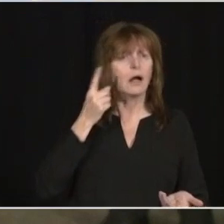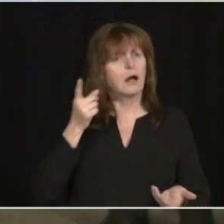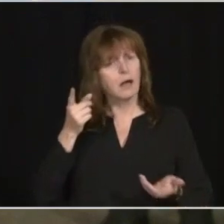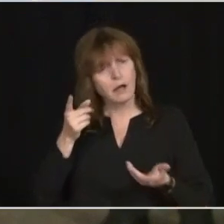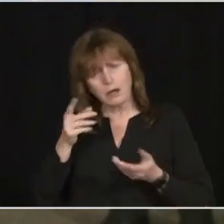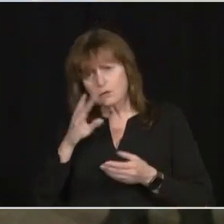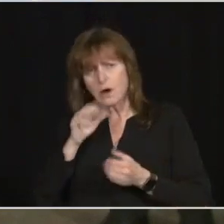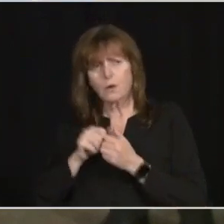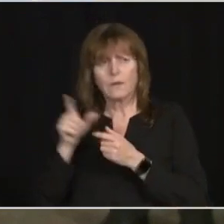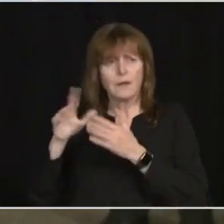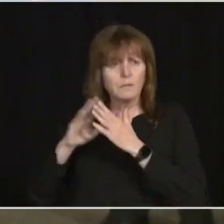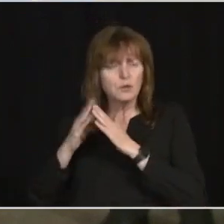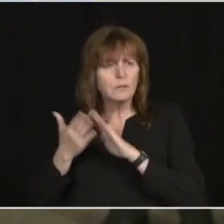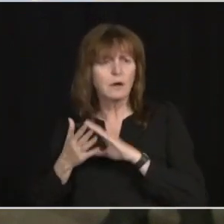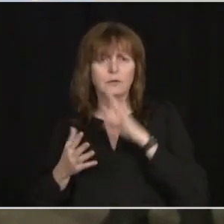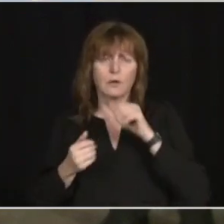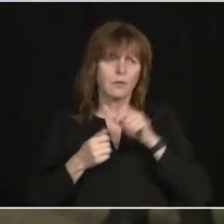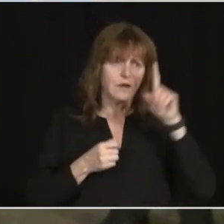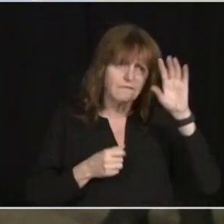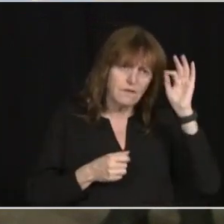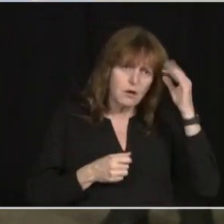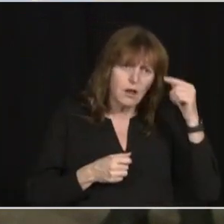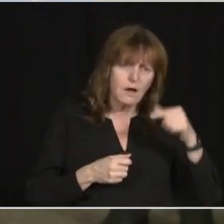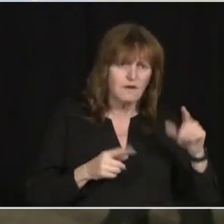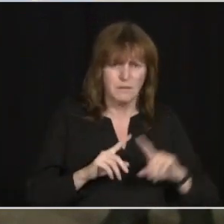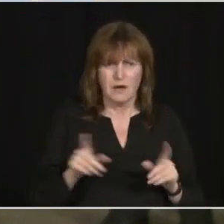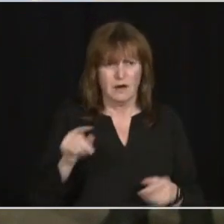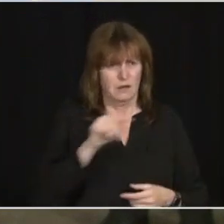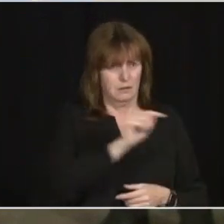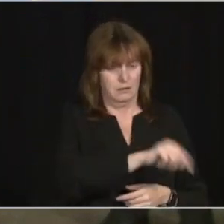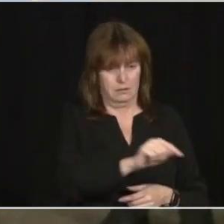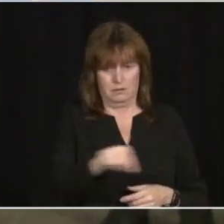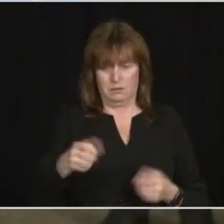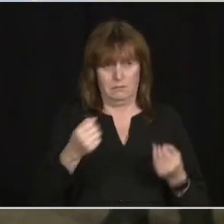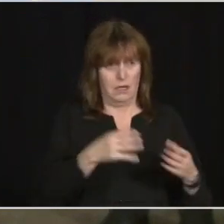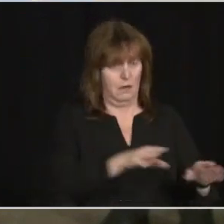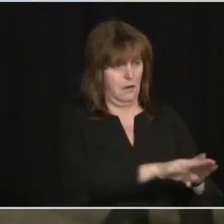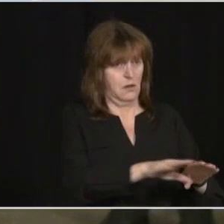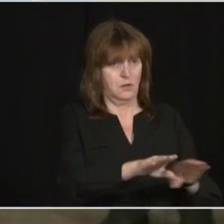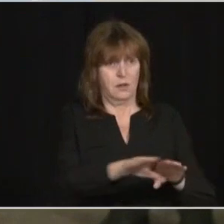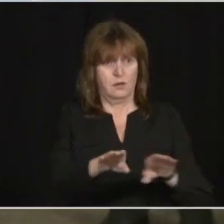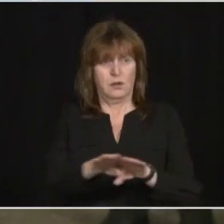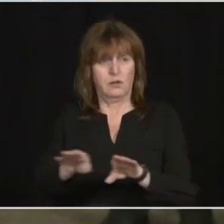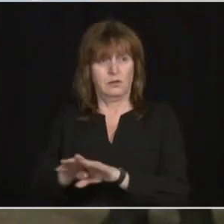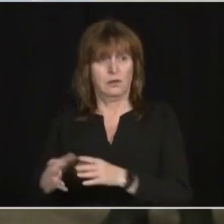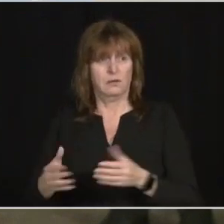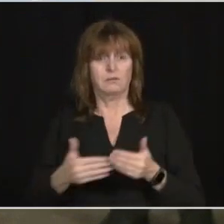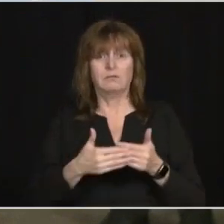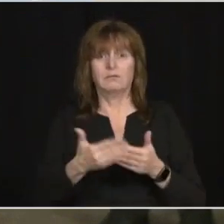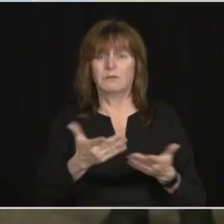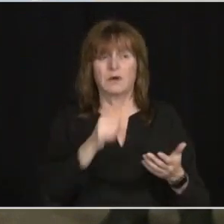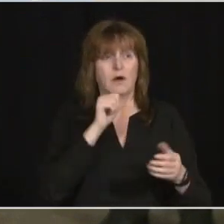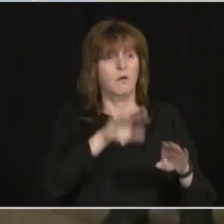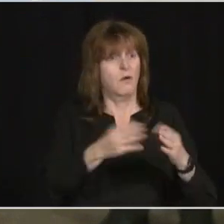Absolutely. For context, for families out there, we heard you loud and clear that some child care